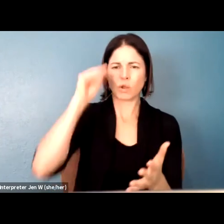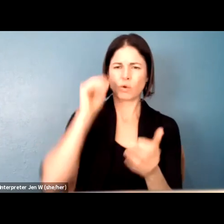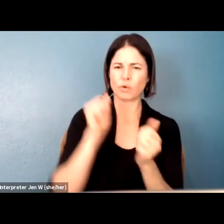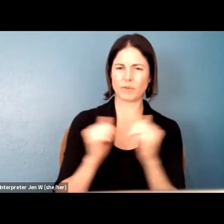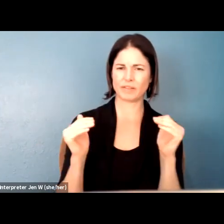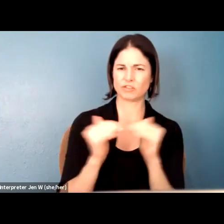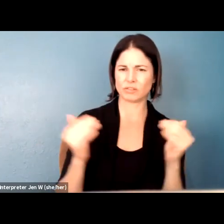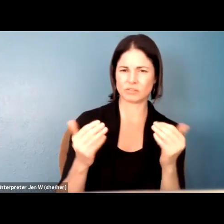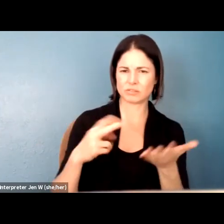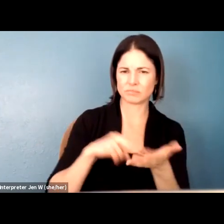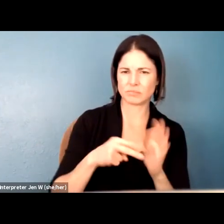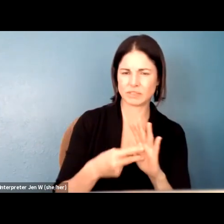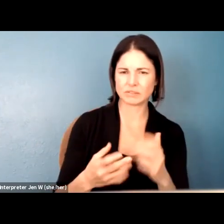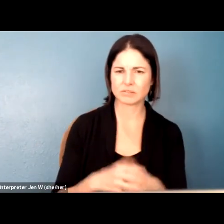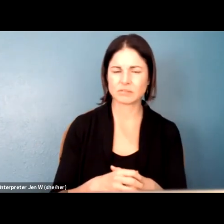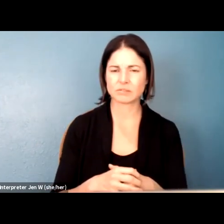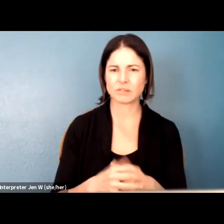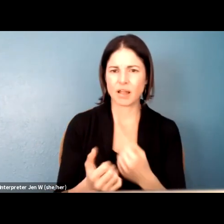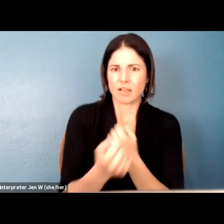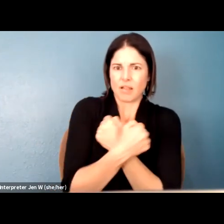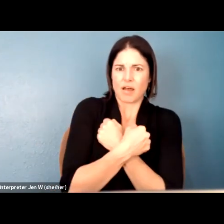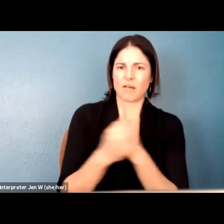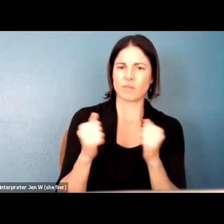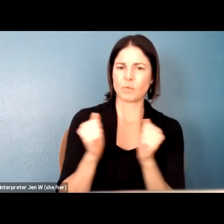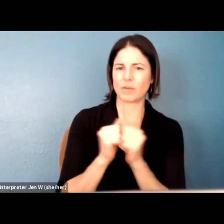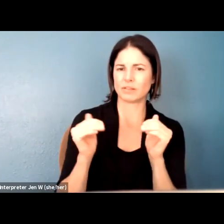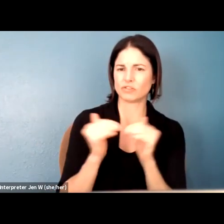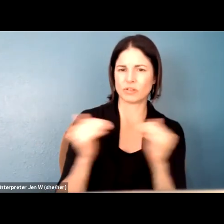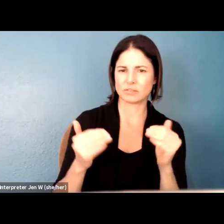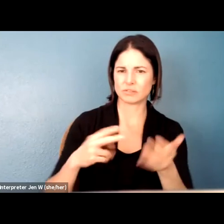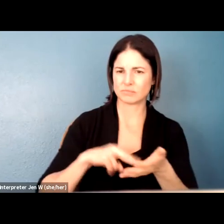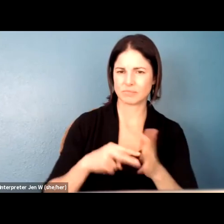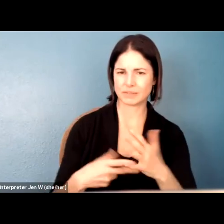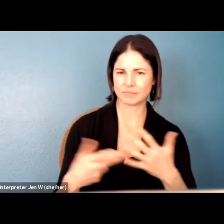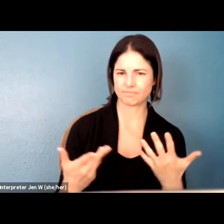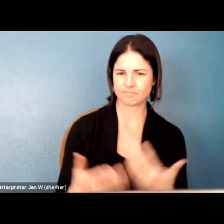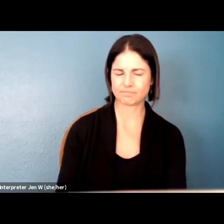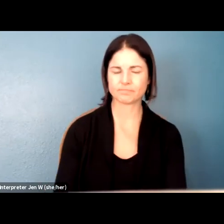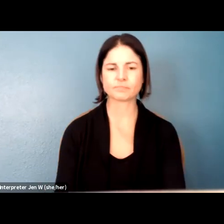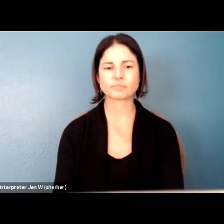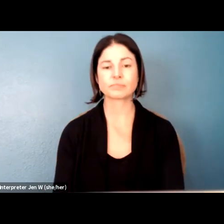to love with Justice last week, Daniel O'Connell and Scott